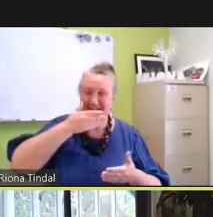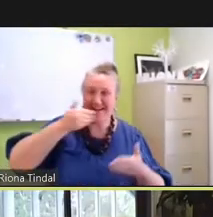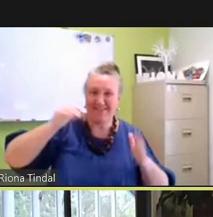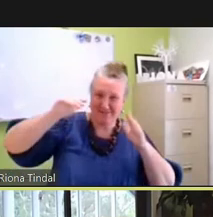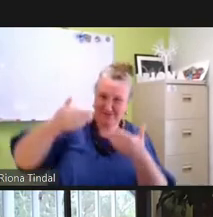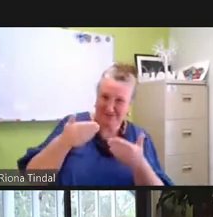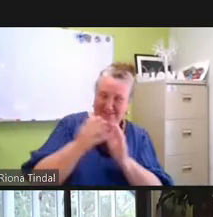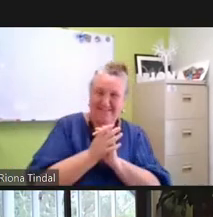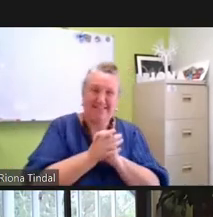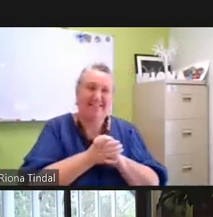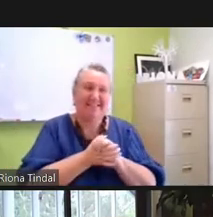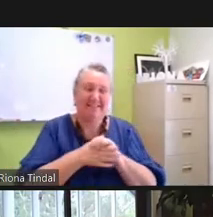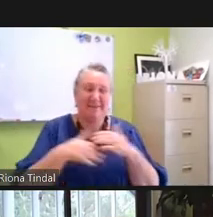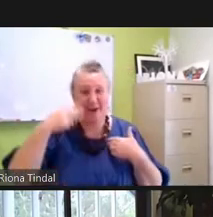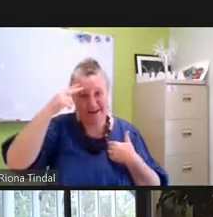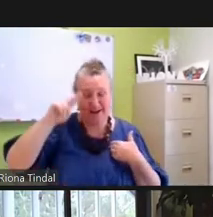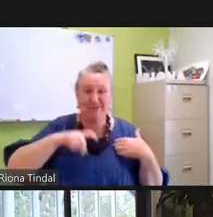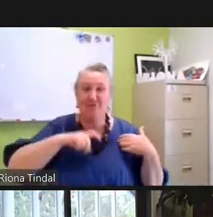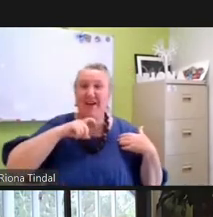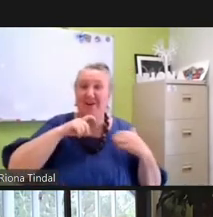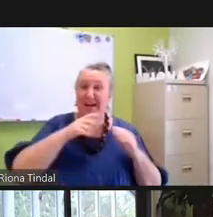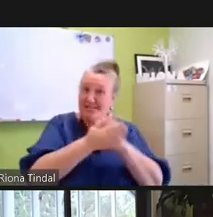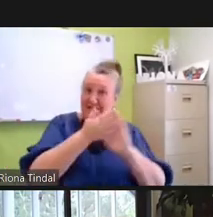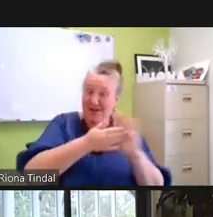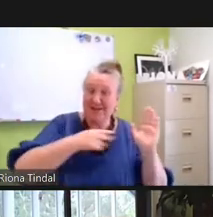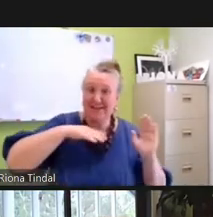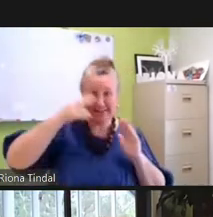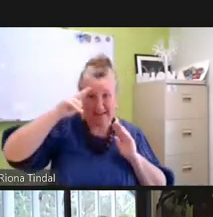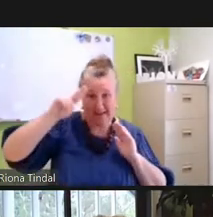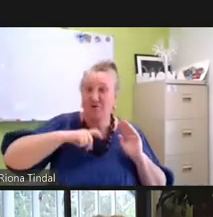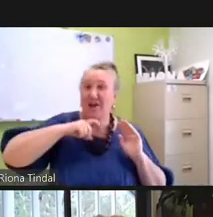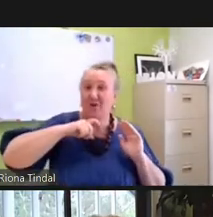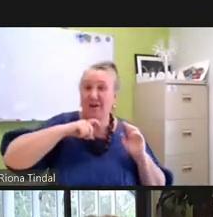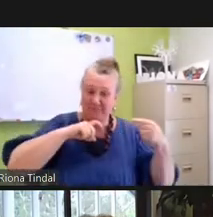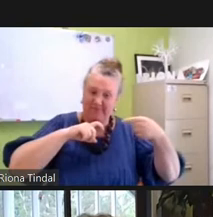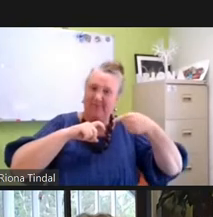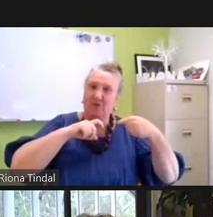Thank you very much indeed, Cathy, for that lovely introduction. My name is Riona. This